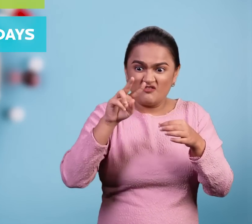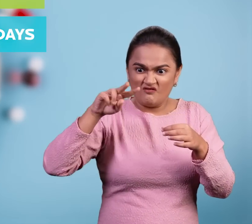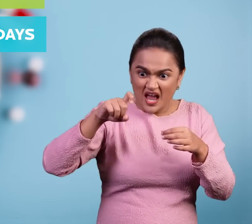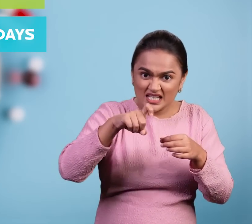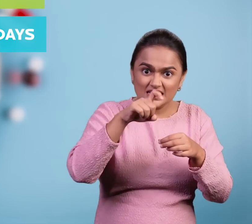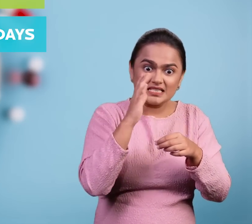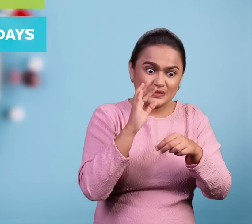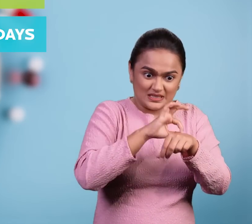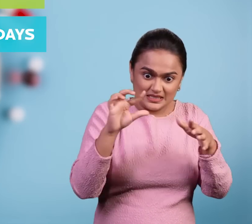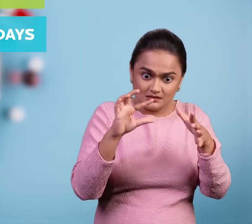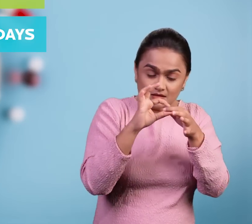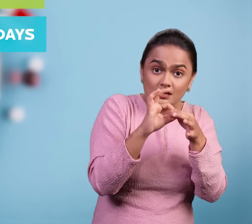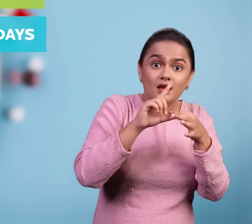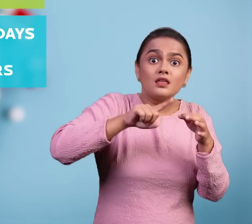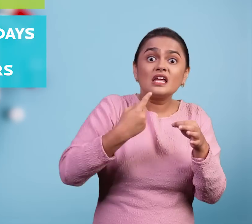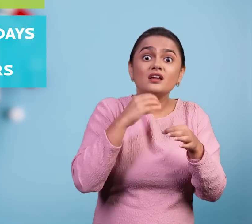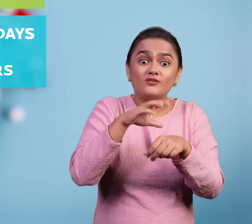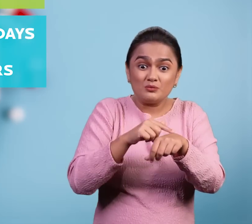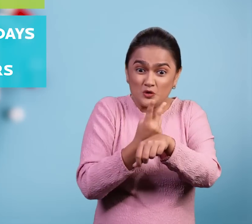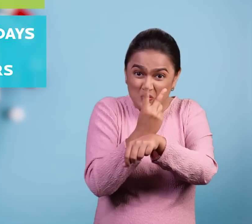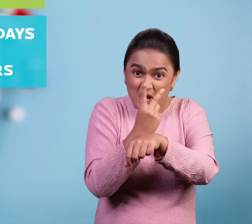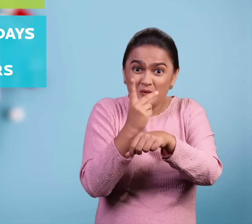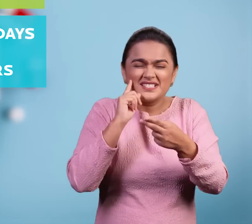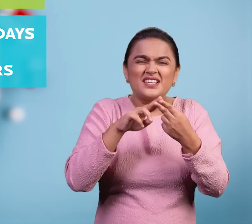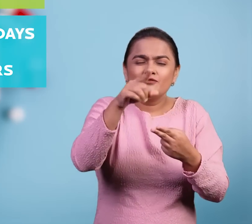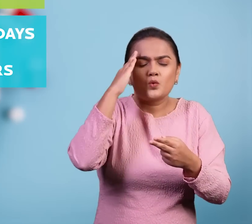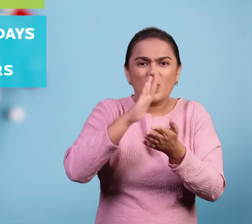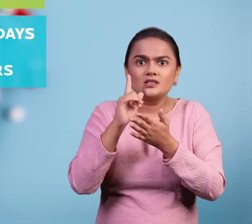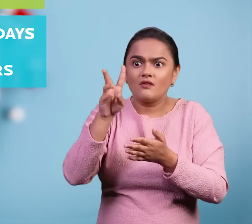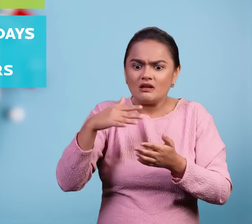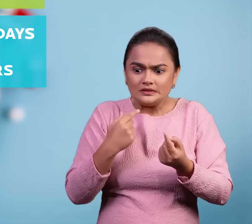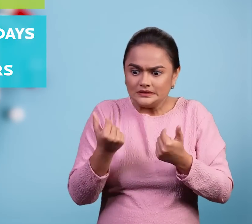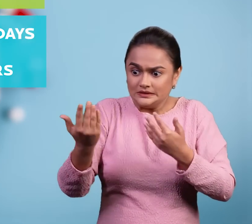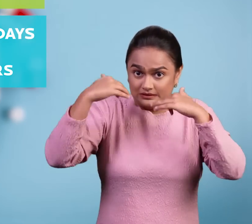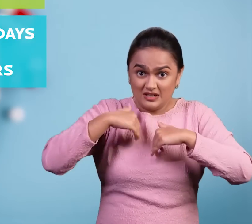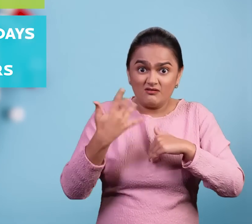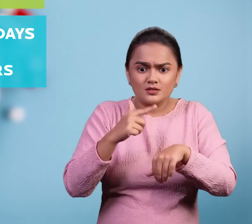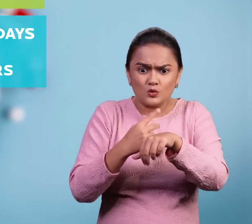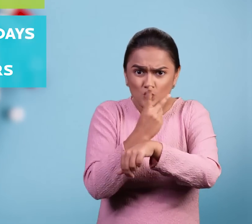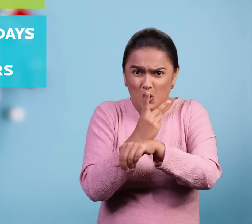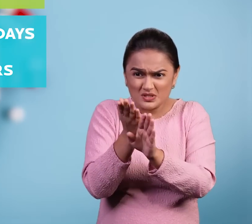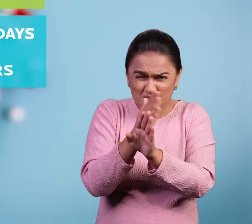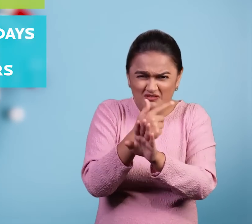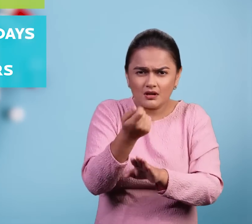Doctors then recommend taking the first dose within 2 hours for best effectiveness.